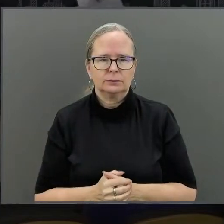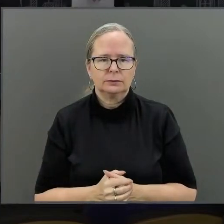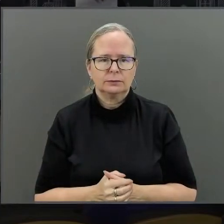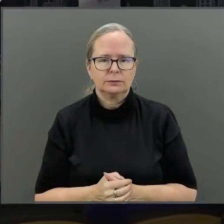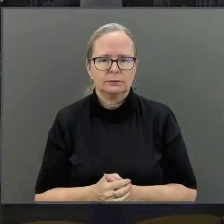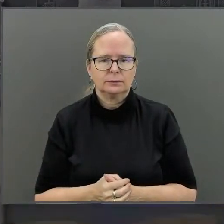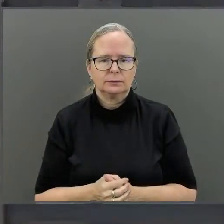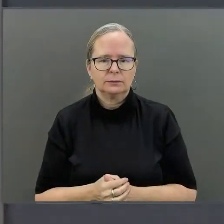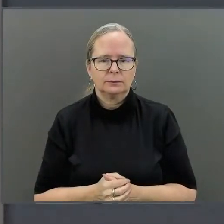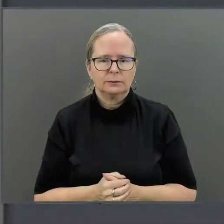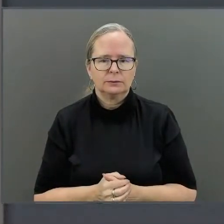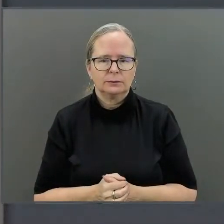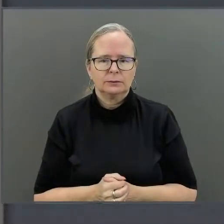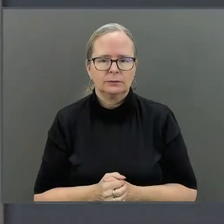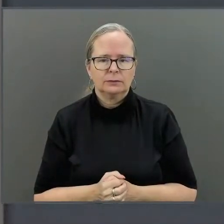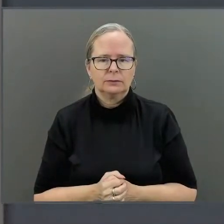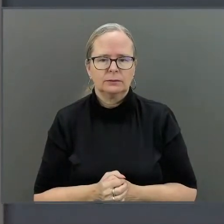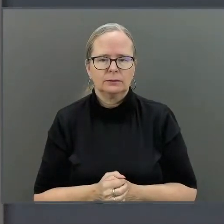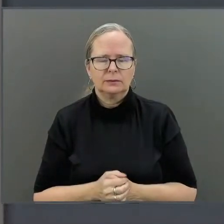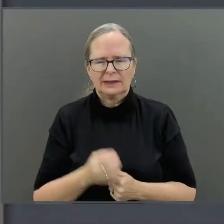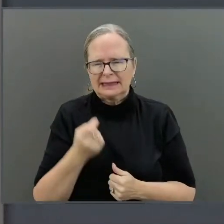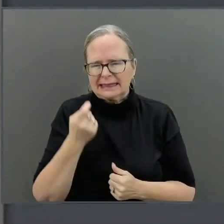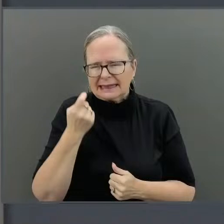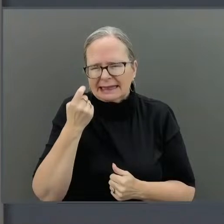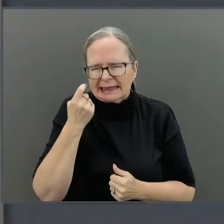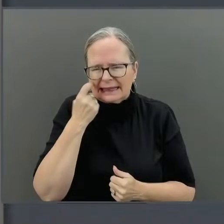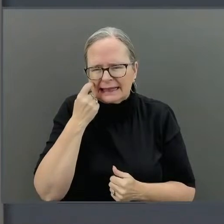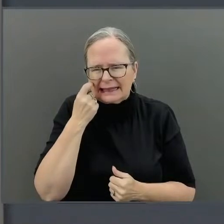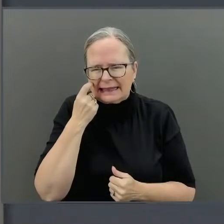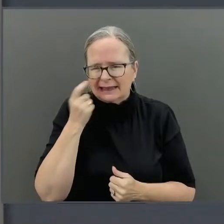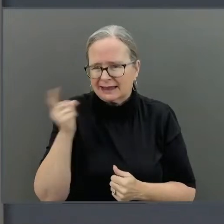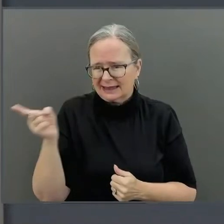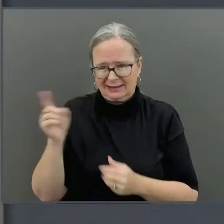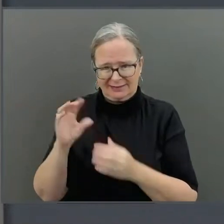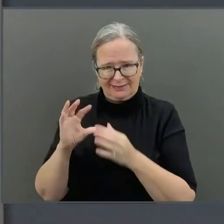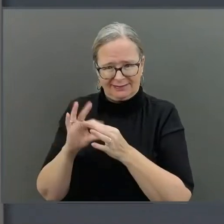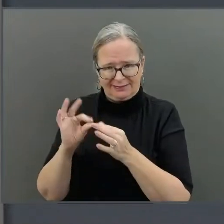surrounding businesses this week the city officially launched an open for business